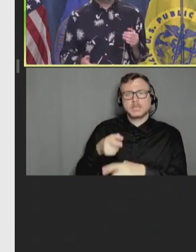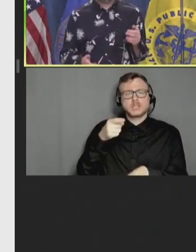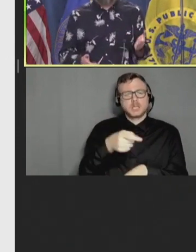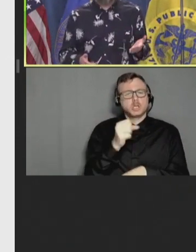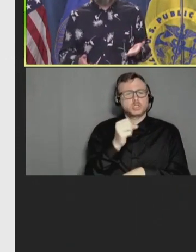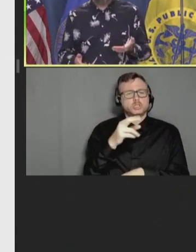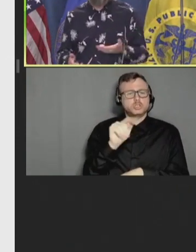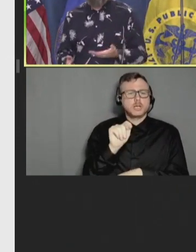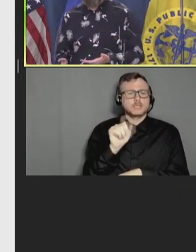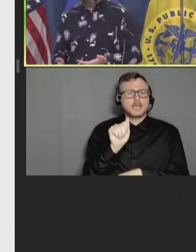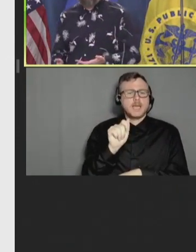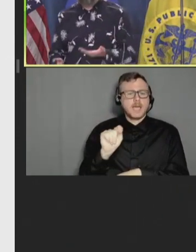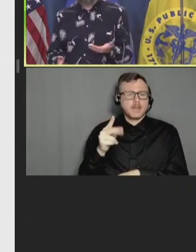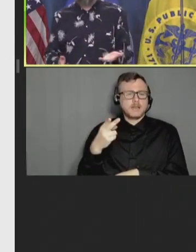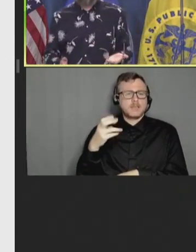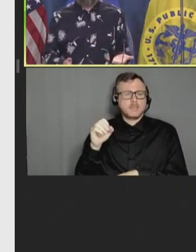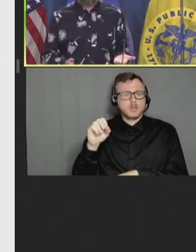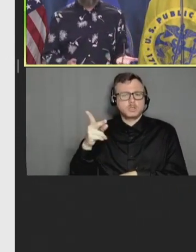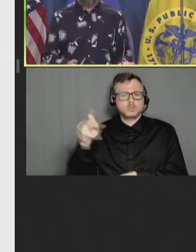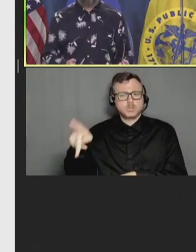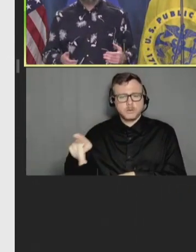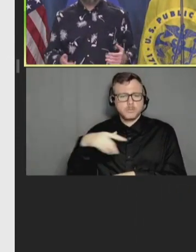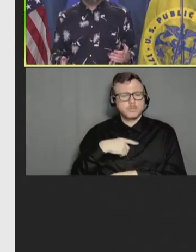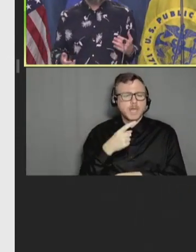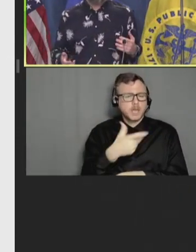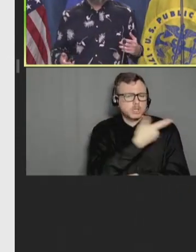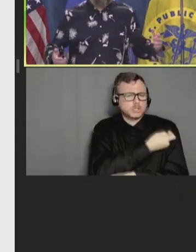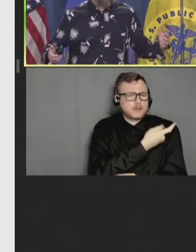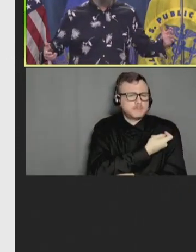shots at the barber shop for black individuals. That was very,